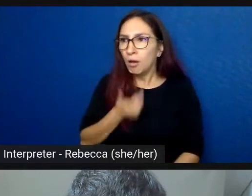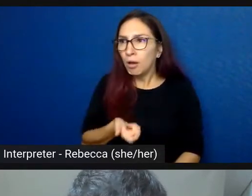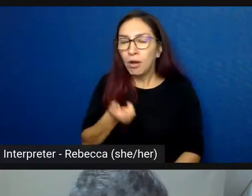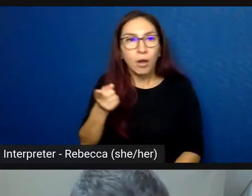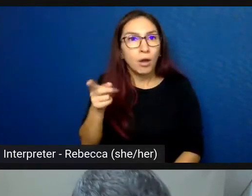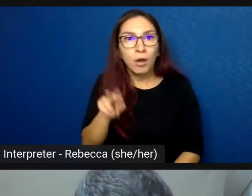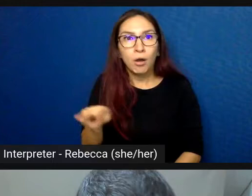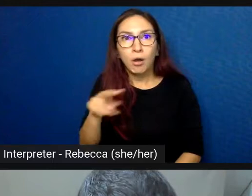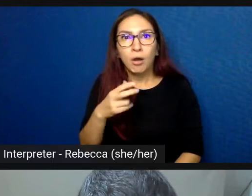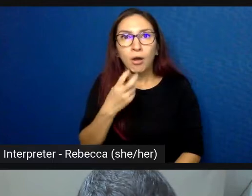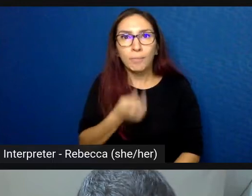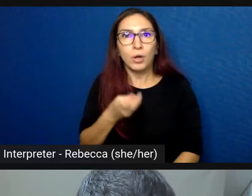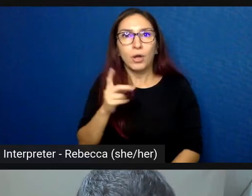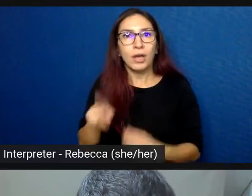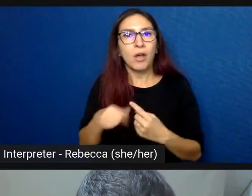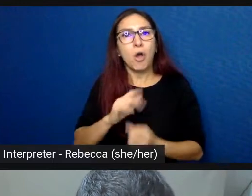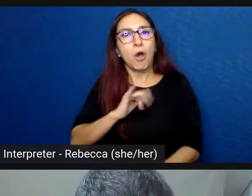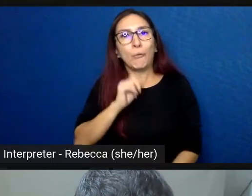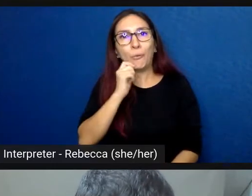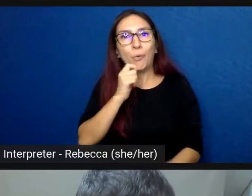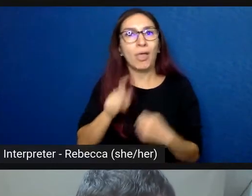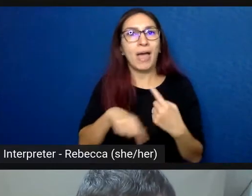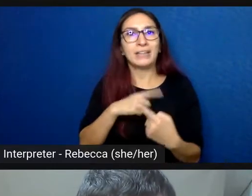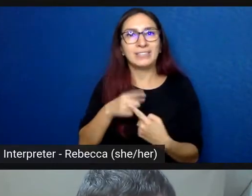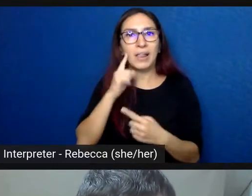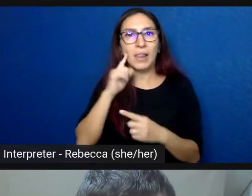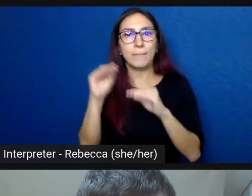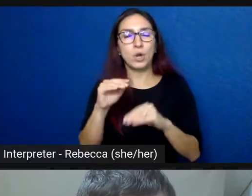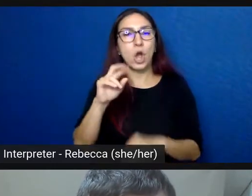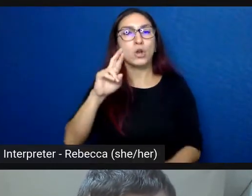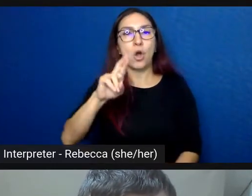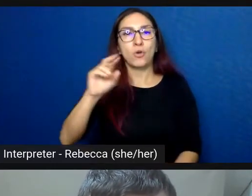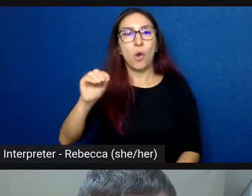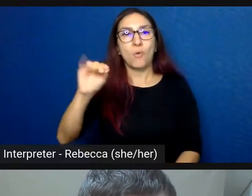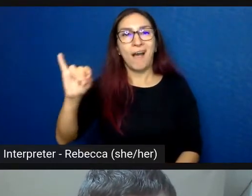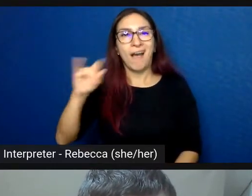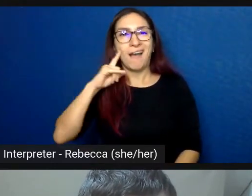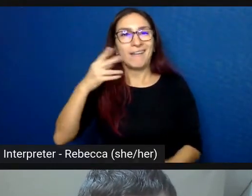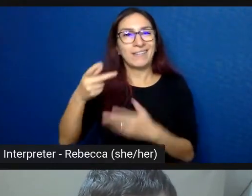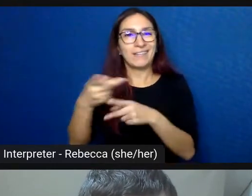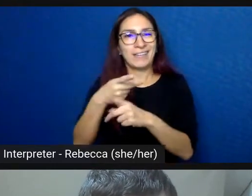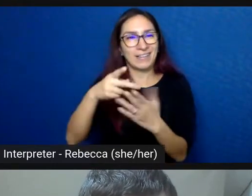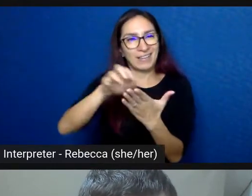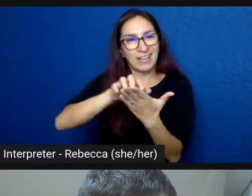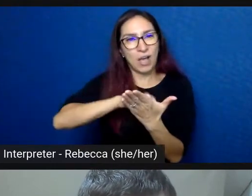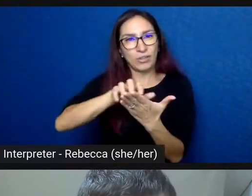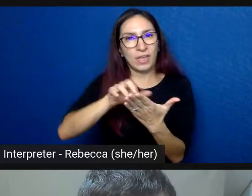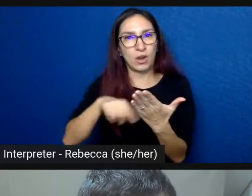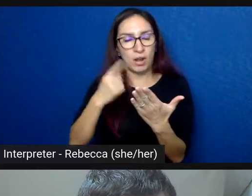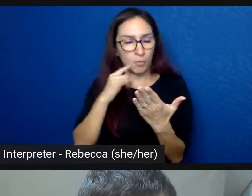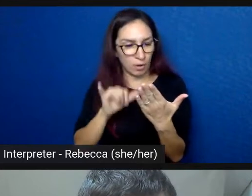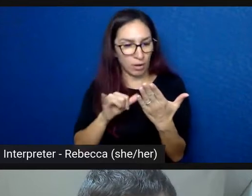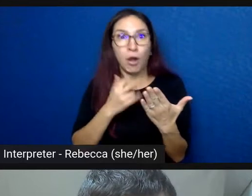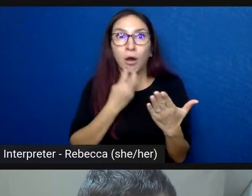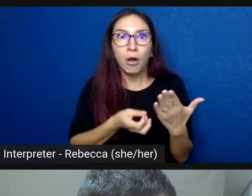Until I got it into a return on investment calculator and I was like, "Okay." [chuckles] This is absolutely great.